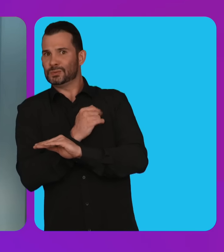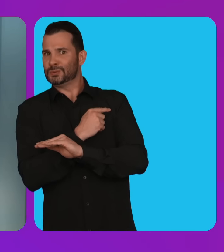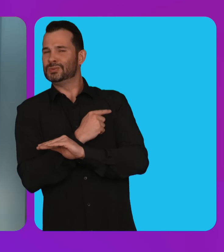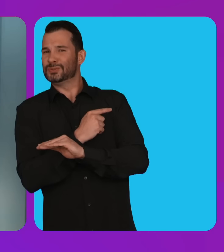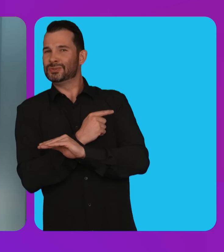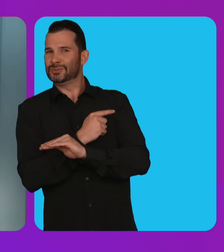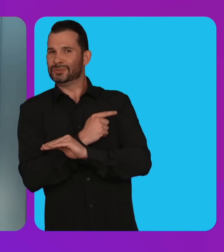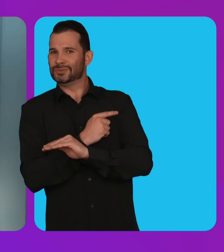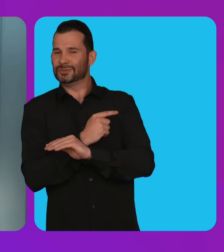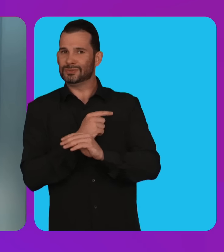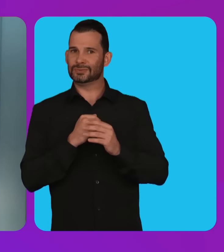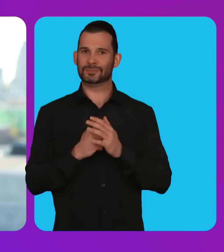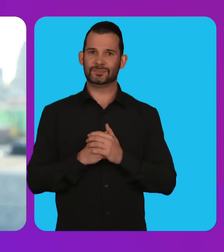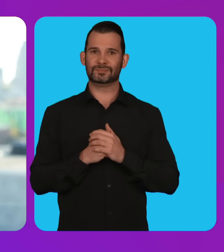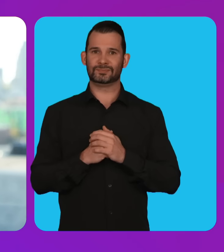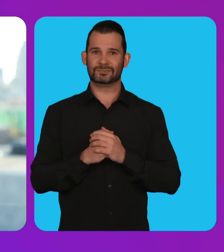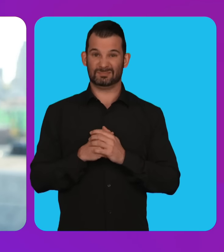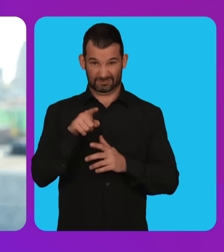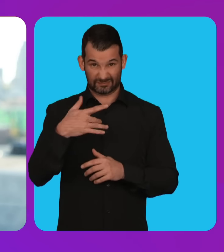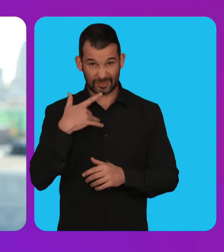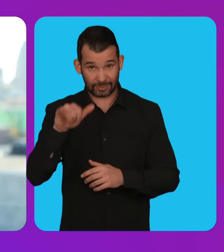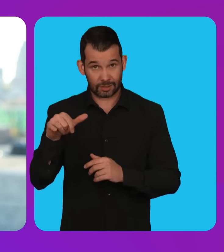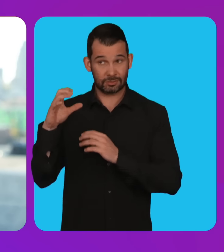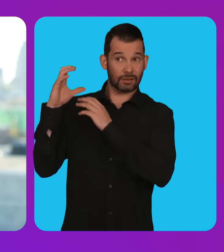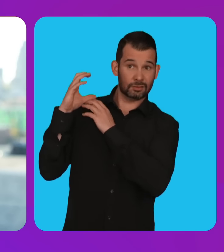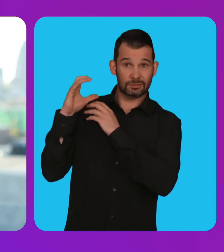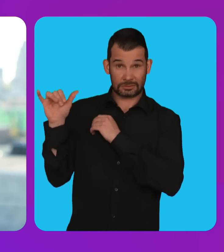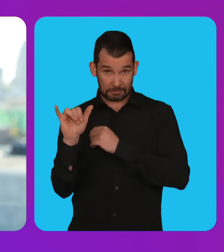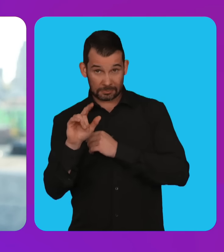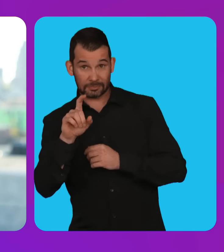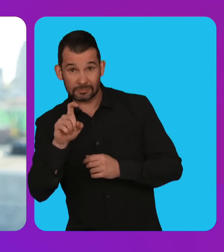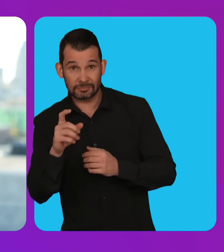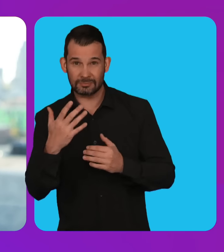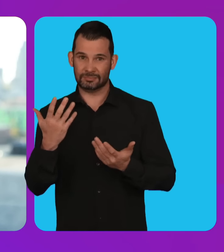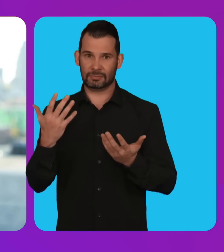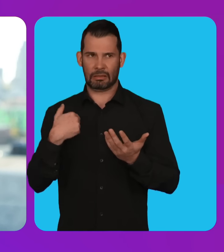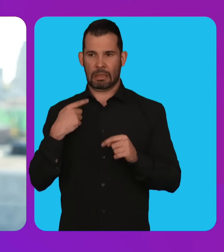Did you feel that kind of weight as well of I cannot be just the first.